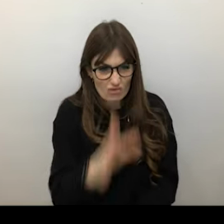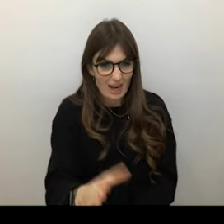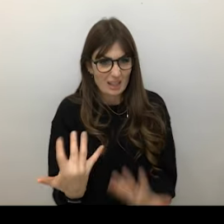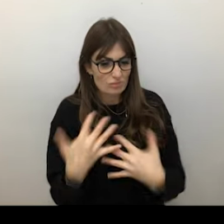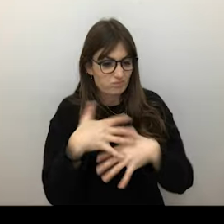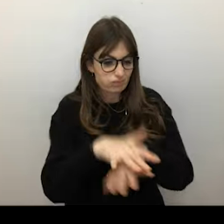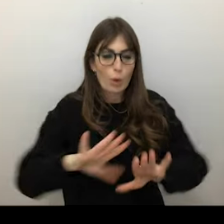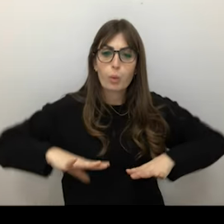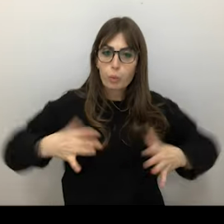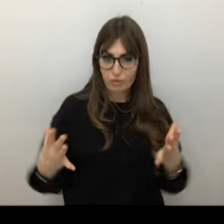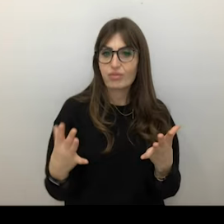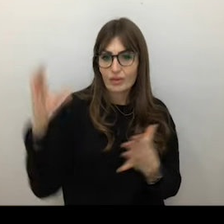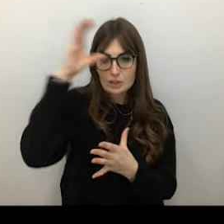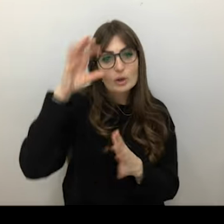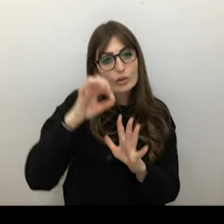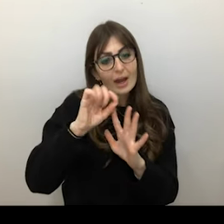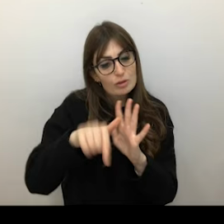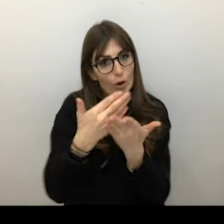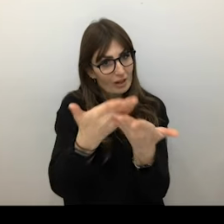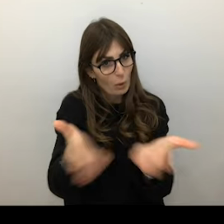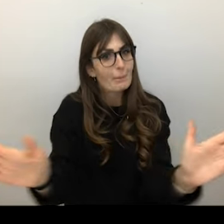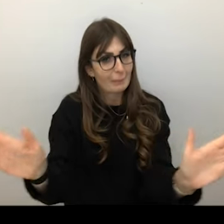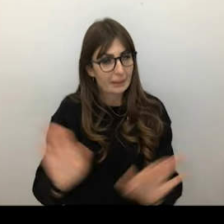integrated into a creative project for the public.